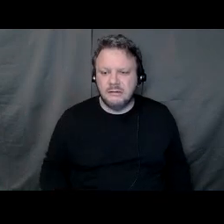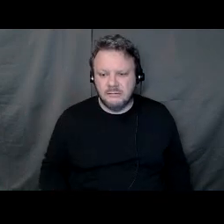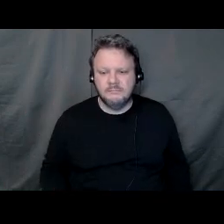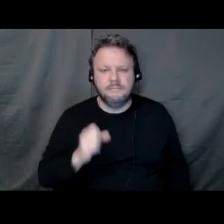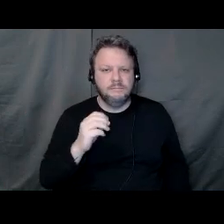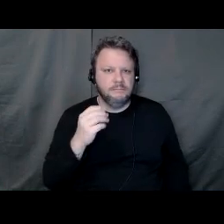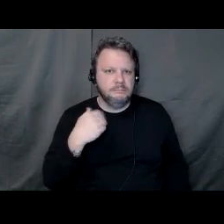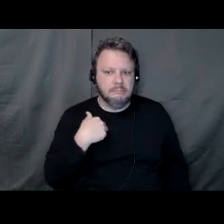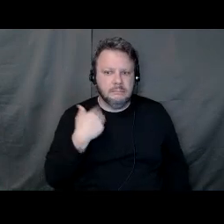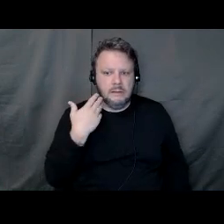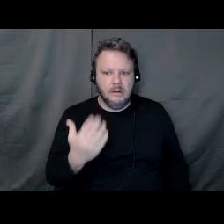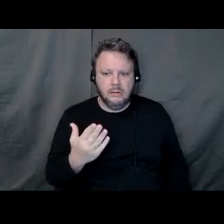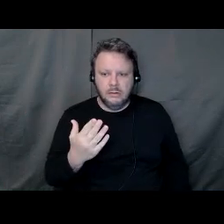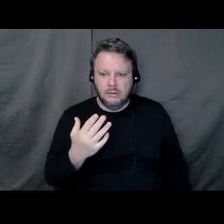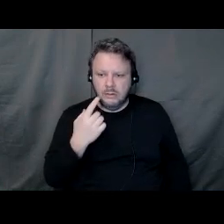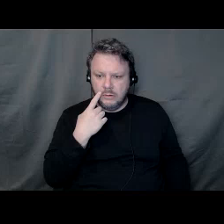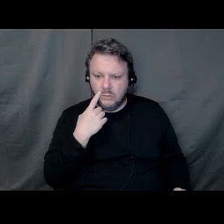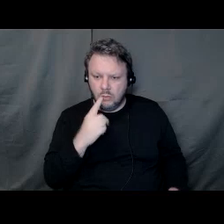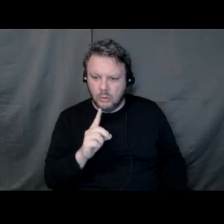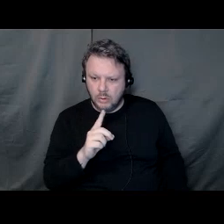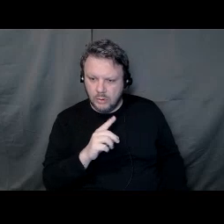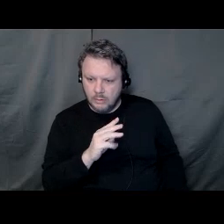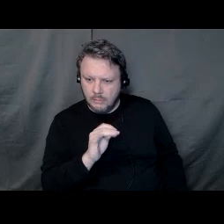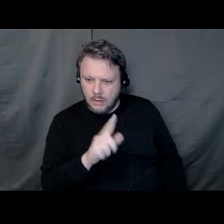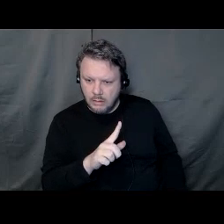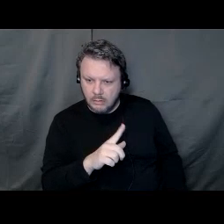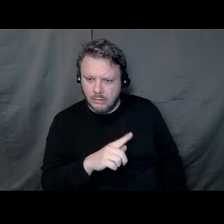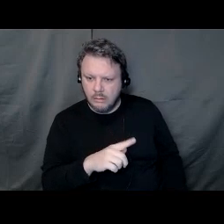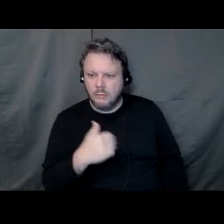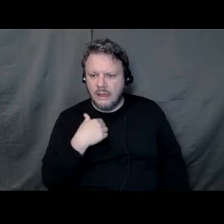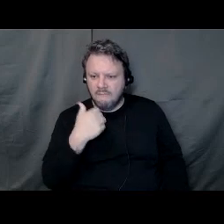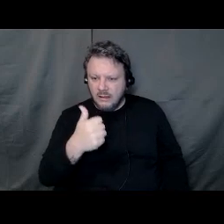So I don't know, OK, worked. OK. Yeah, thumbs up.